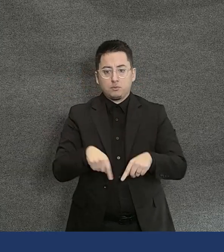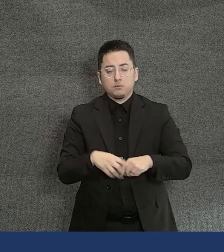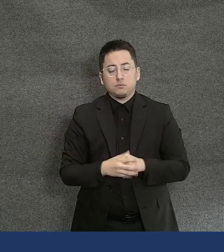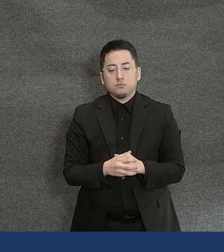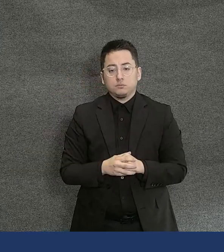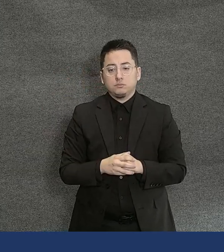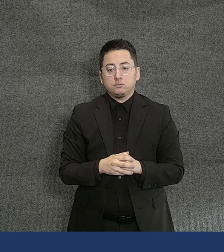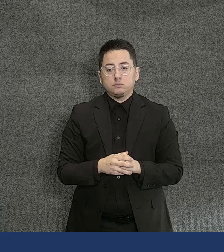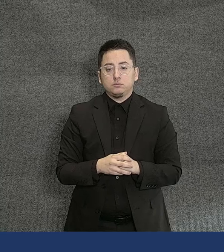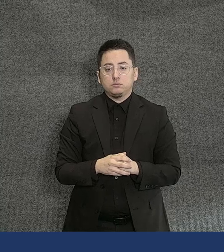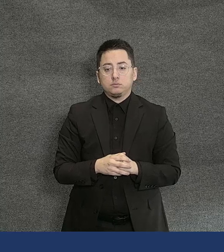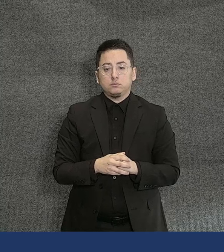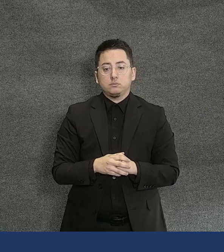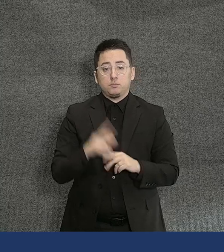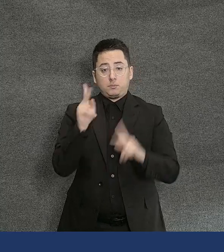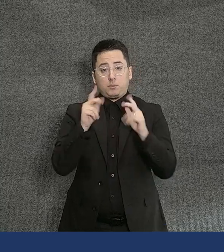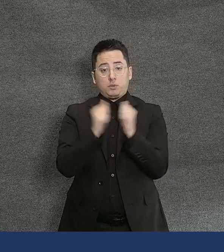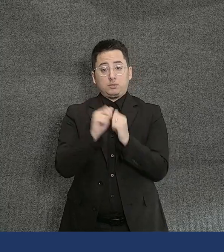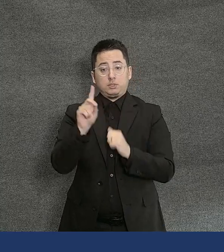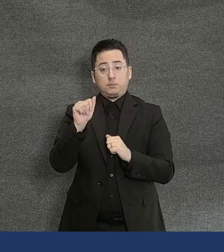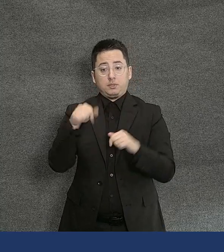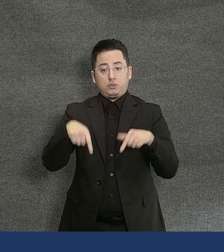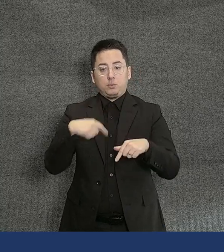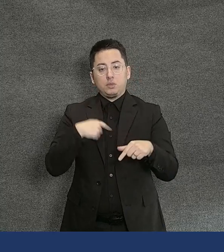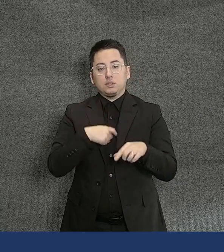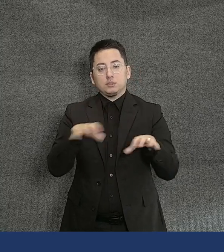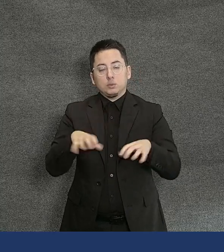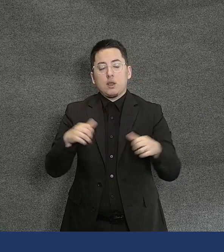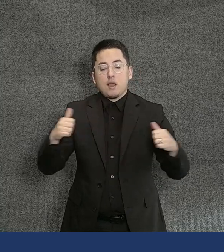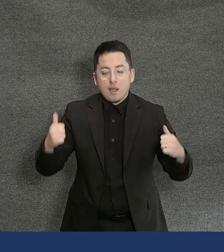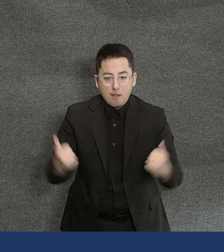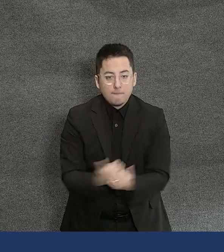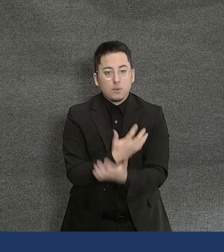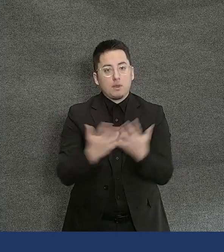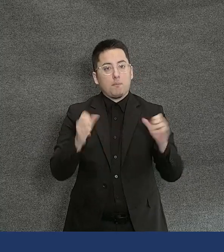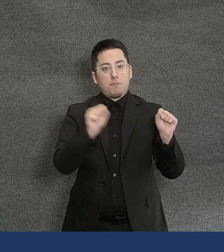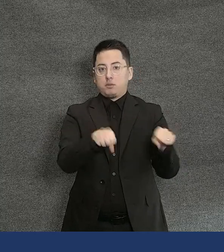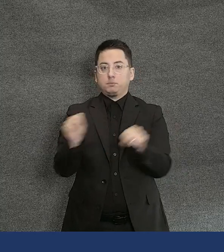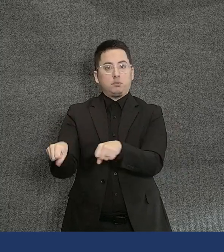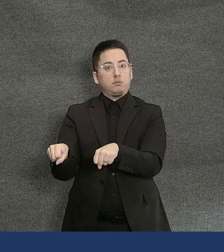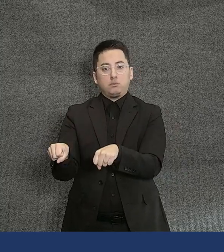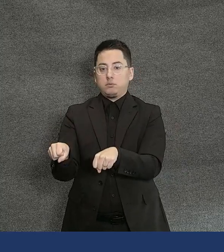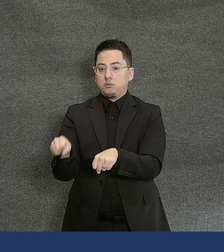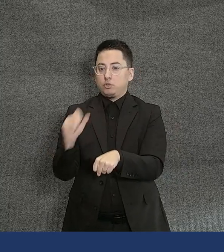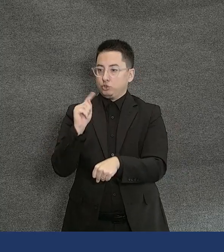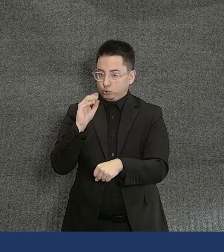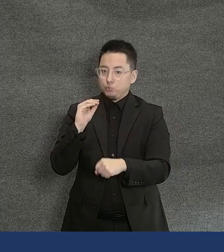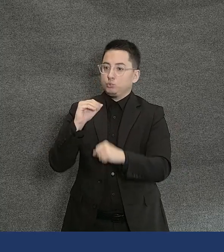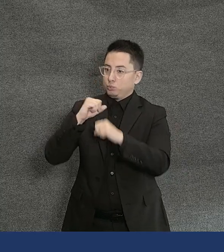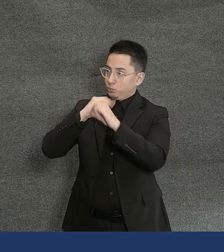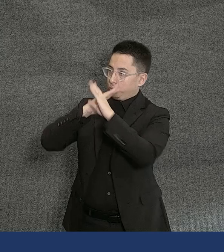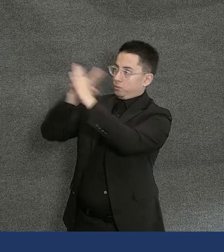we are doing every single thing that we can to limit the effects of any federal government